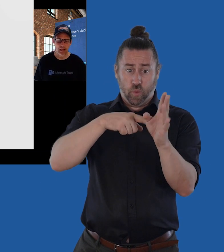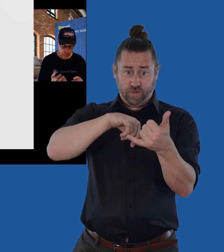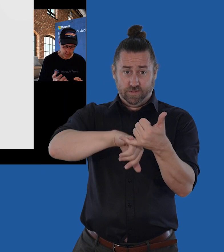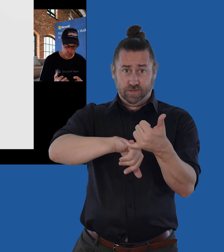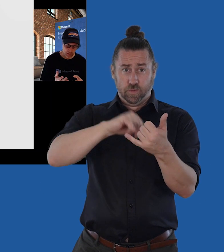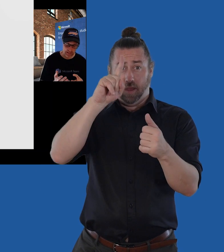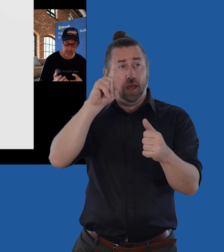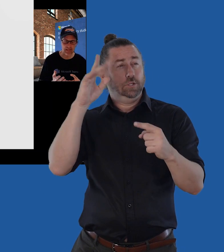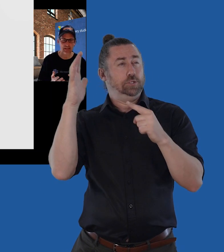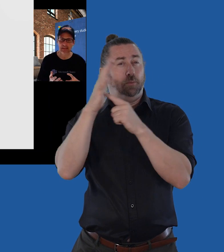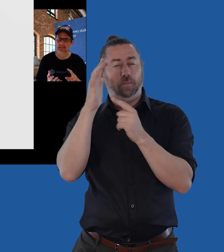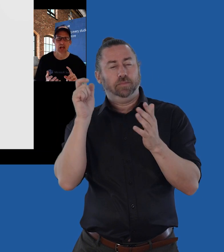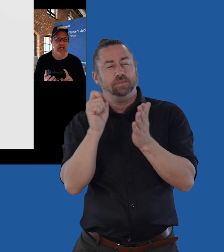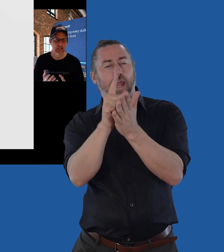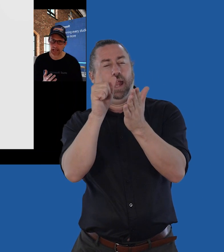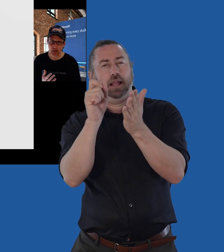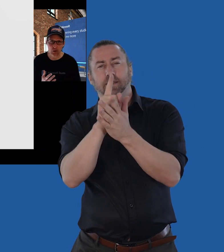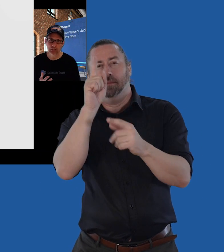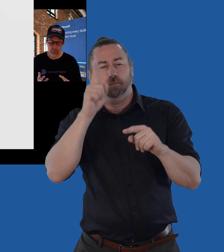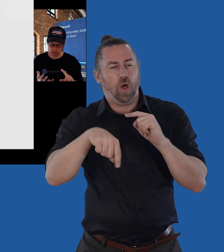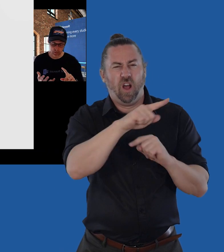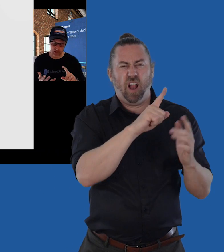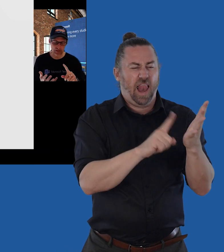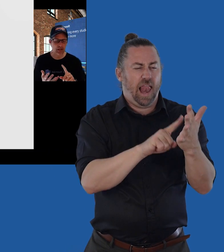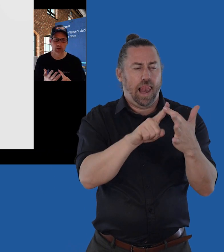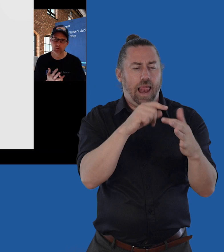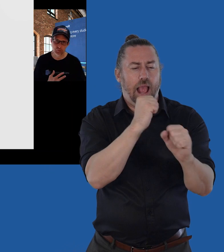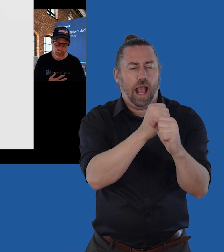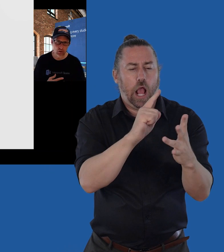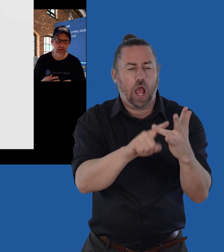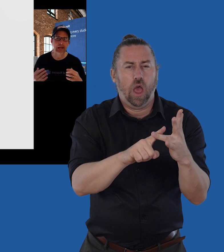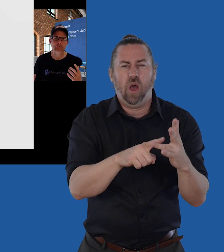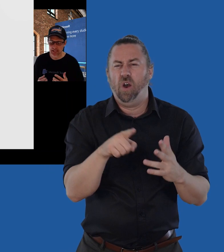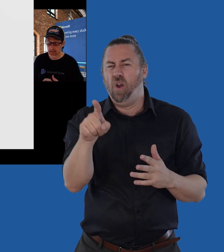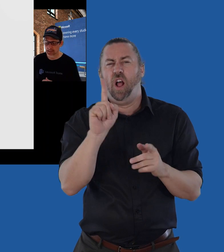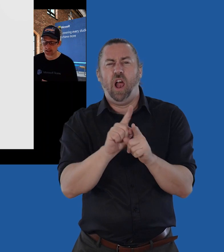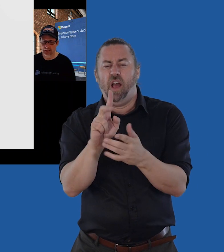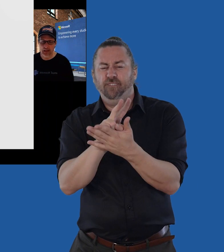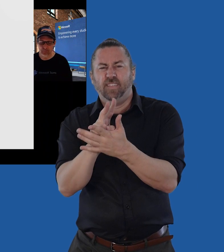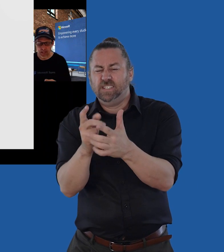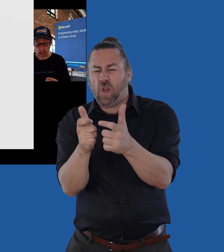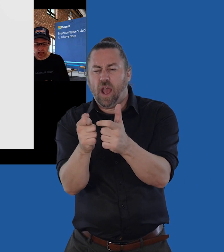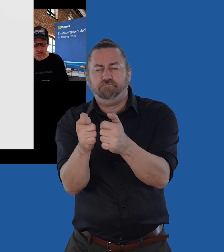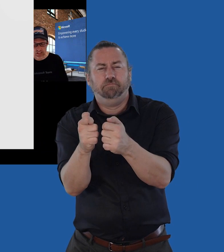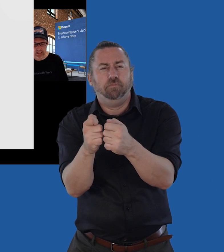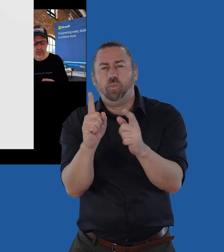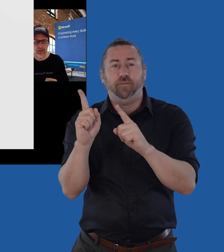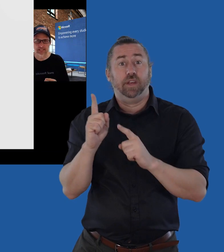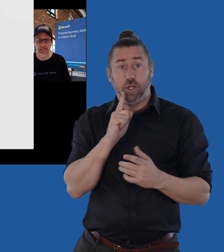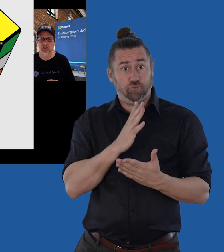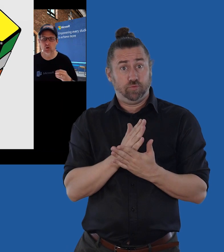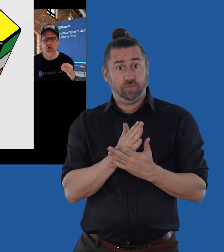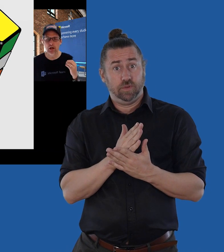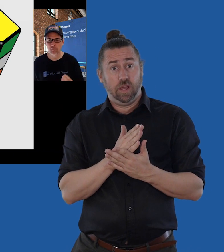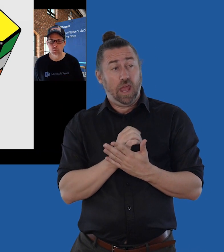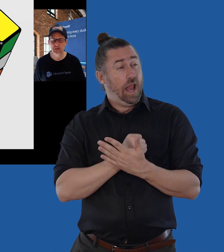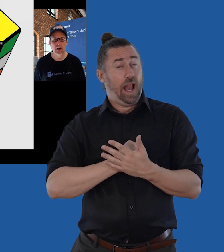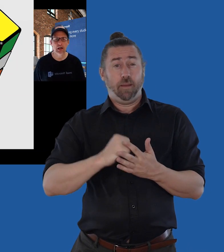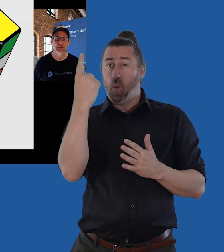Now, a lot of people like to say things like LEGO, some people even come in with video games and other things like that. Actually, the best-selling toy of all time